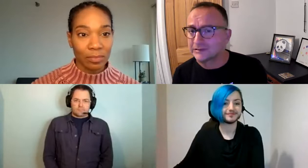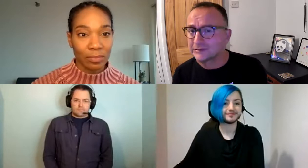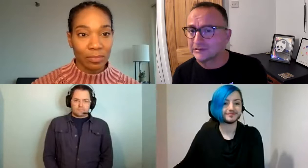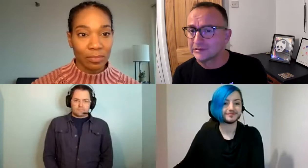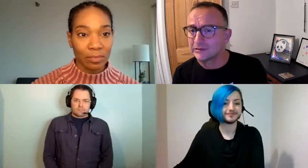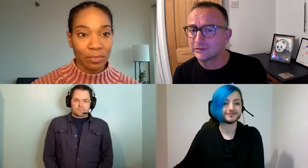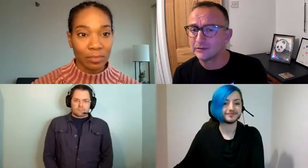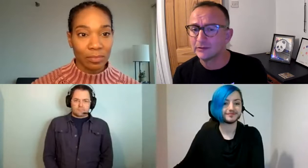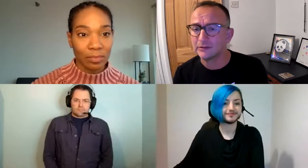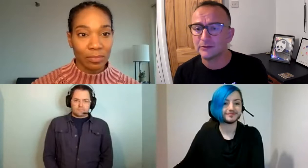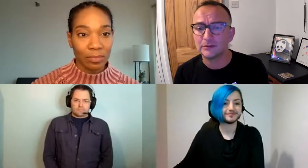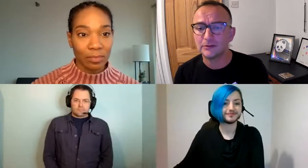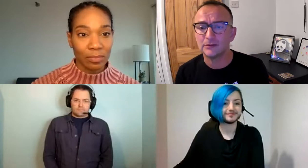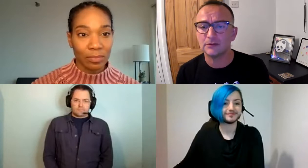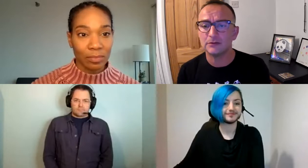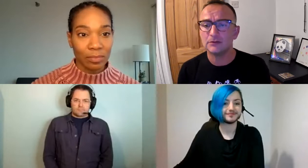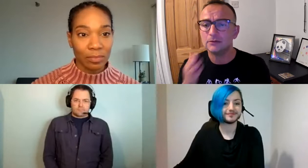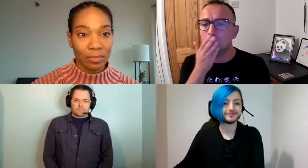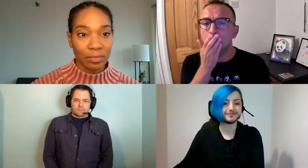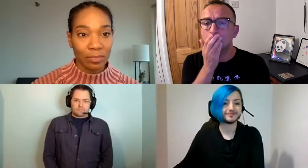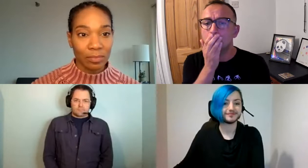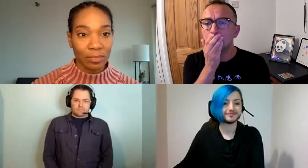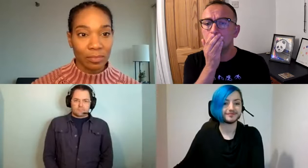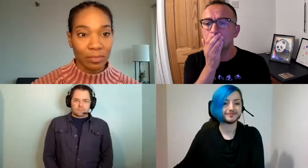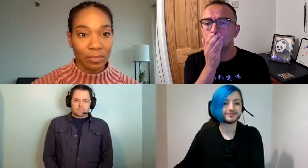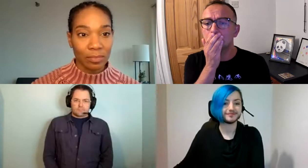other languages or communities I wonder what your